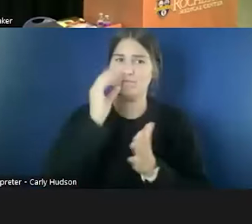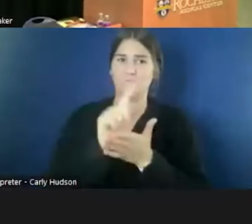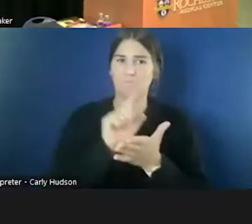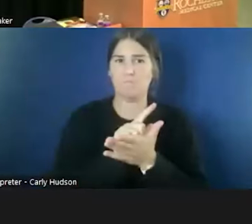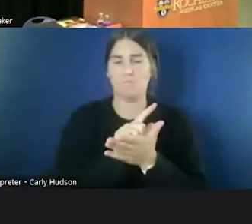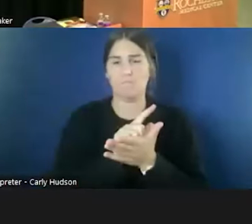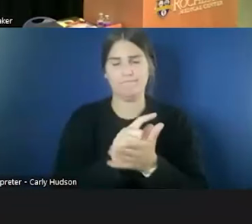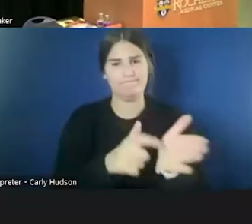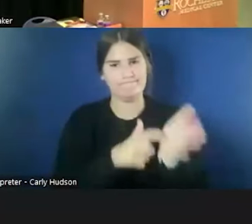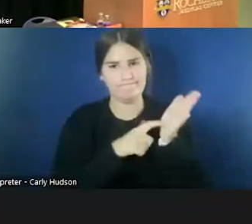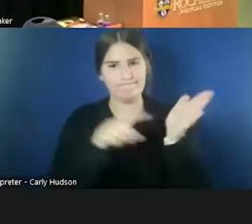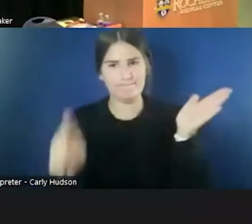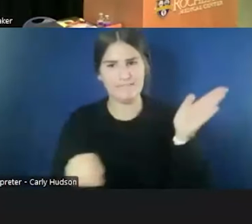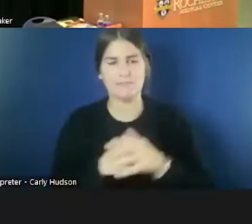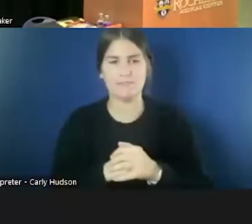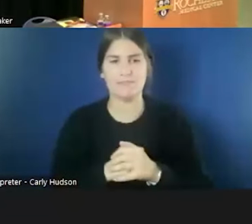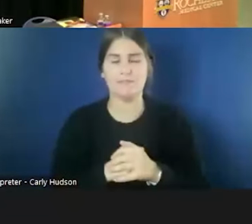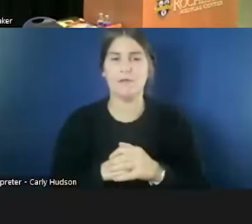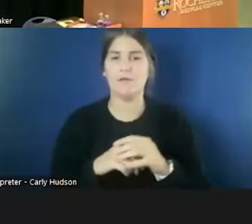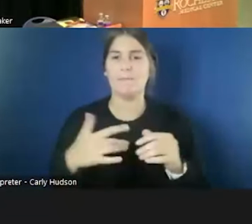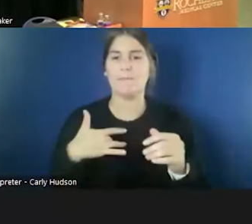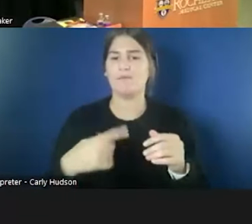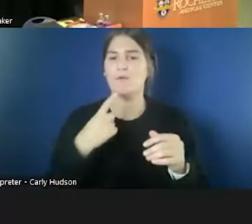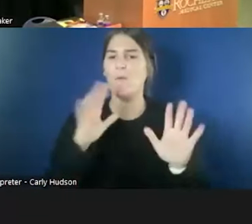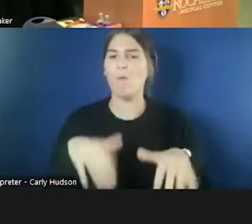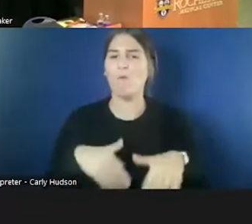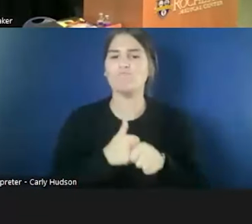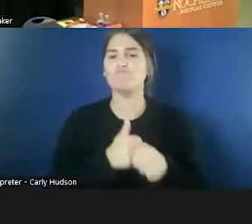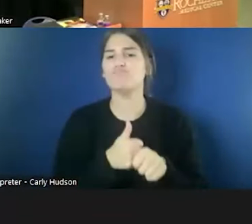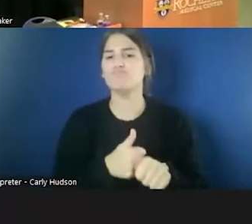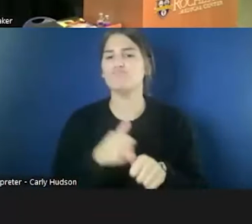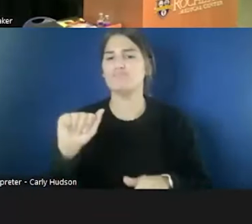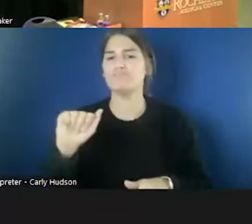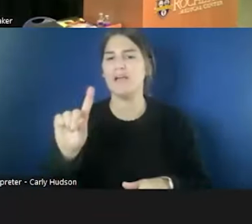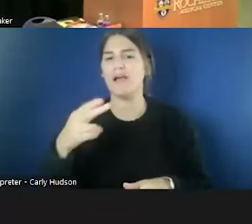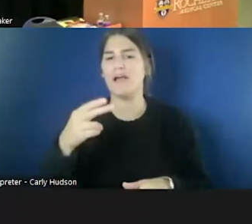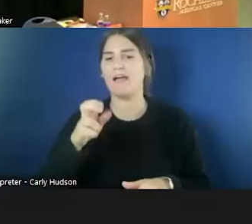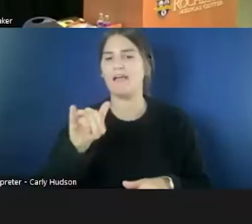times we say well we're adhering to the law we're adhering to the regulations set forth